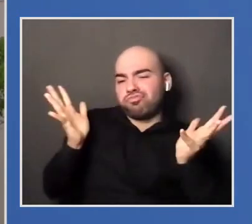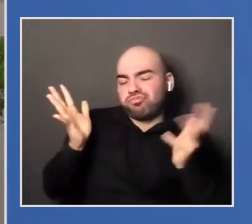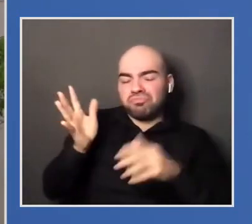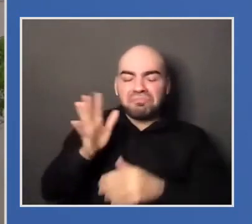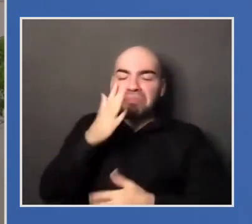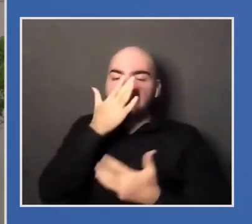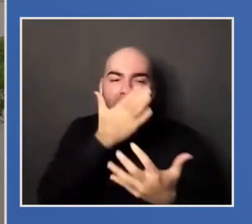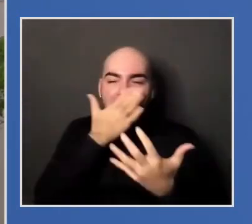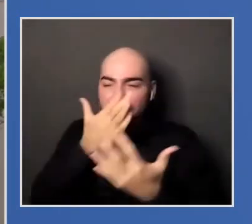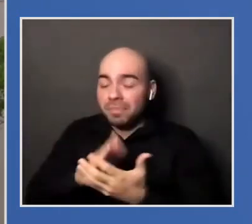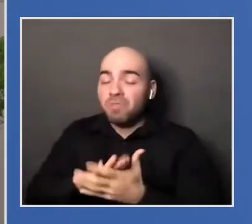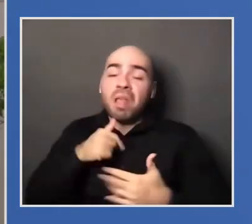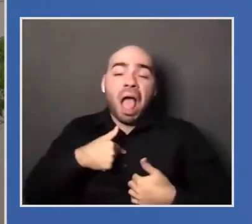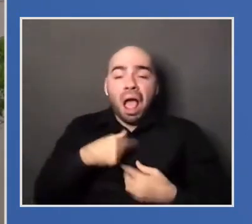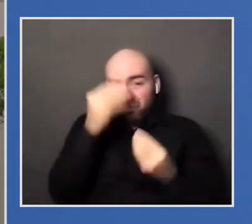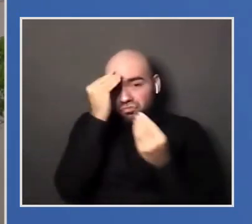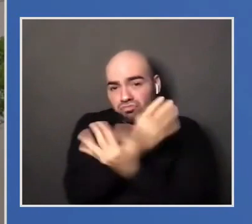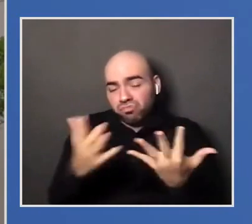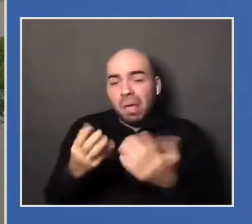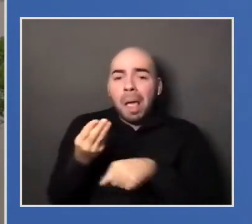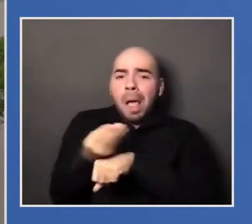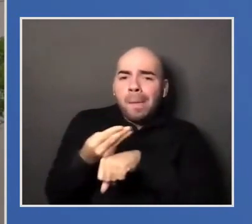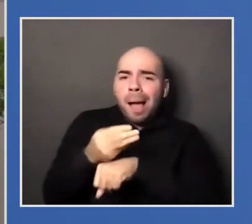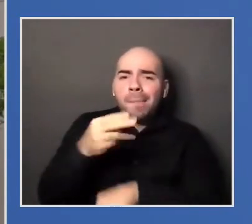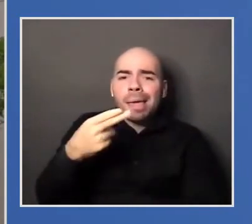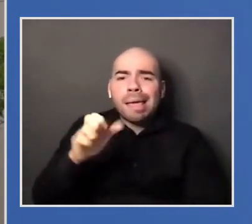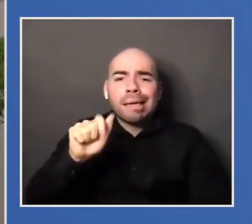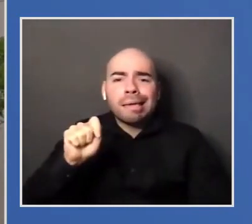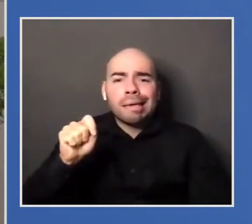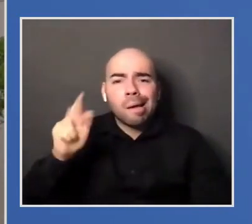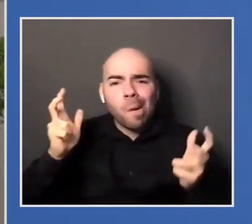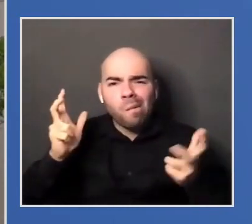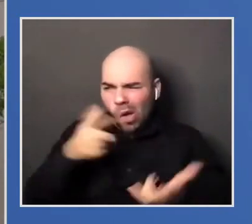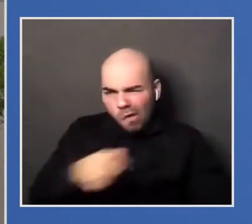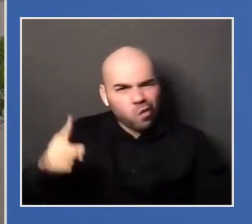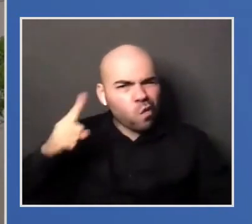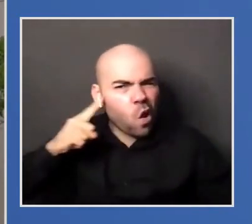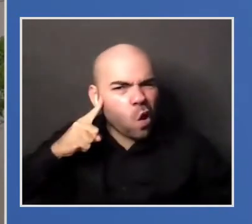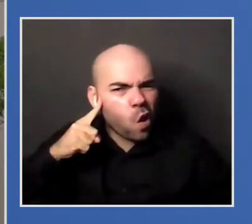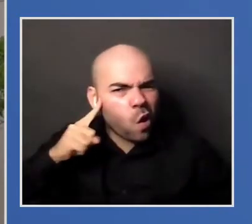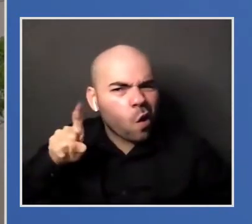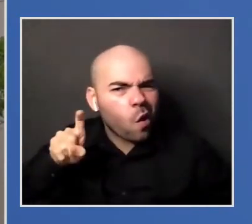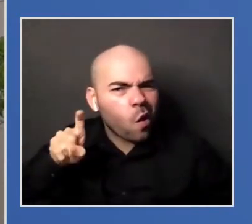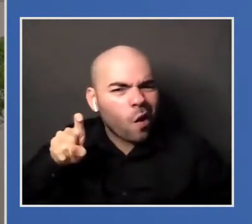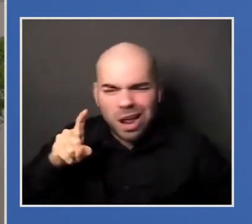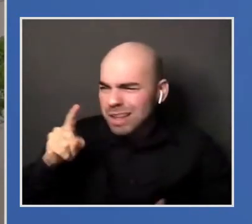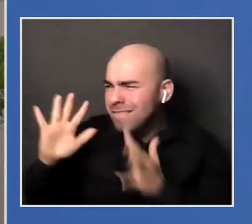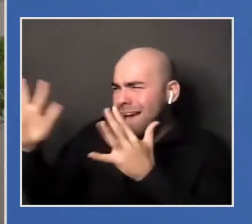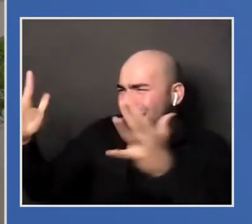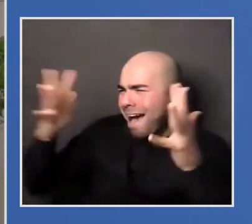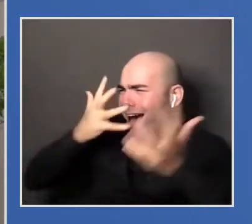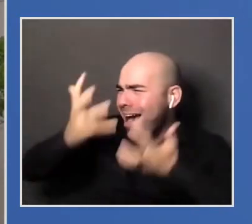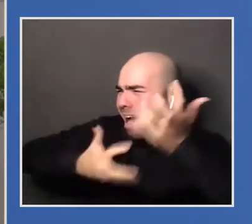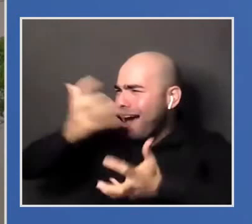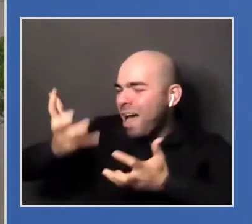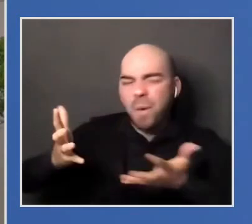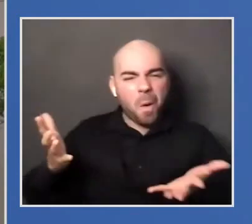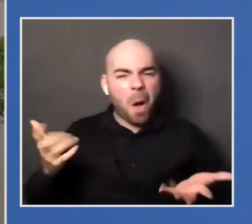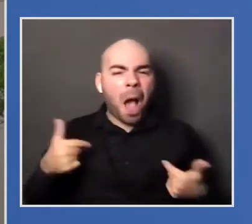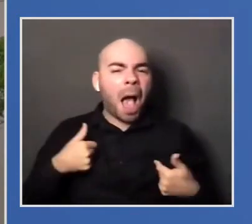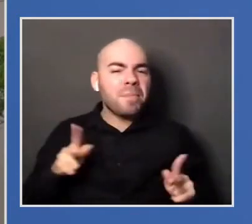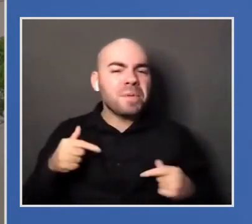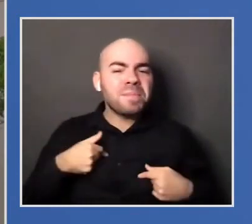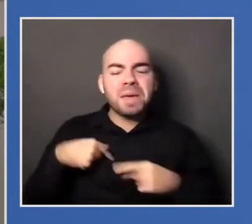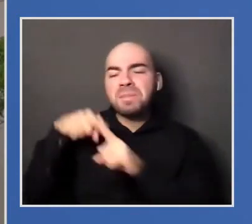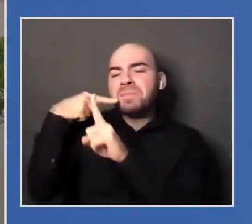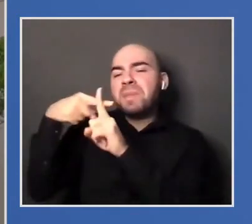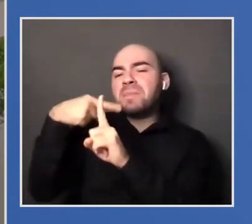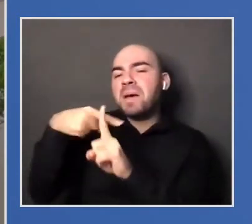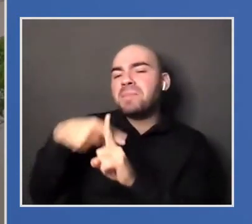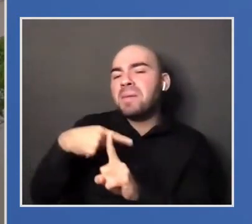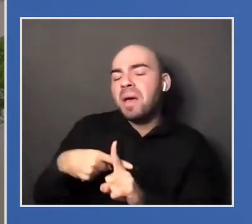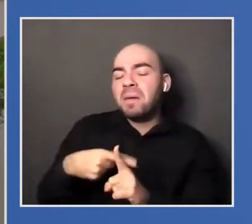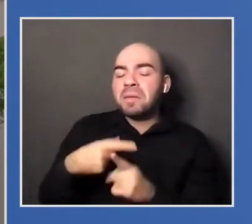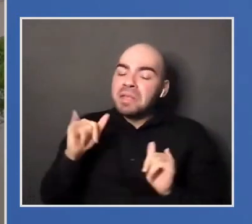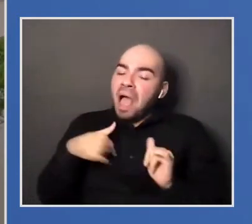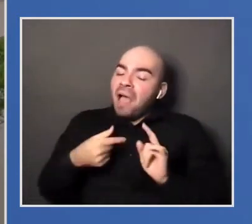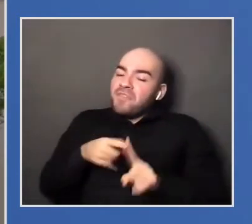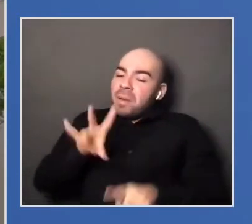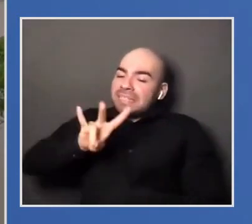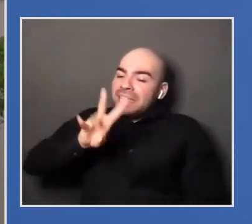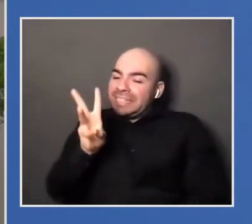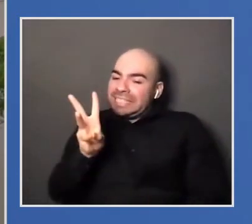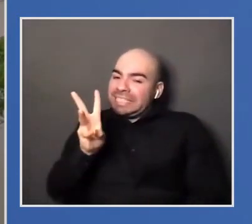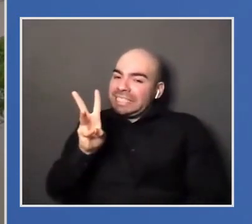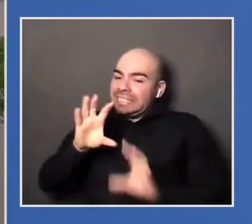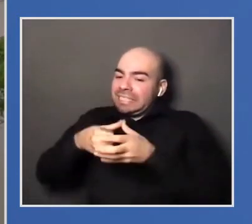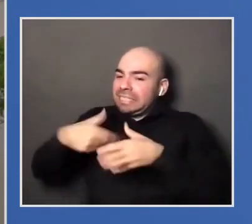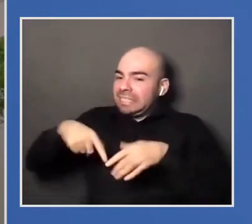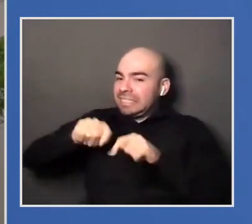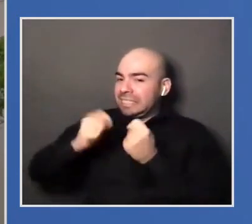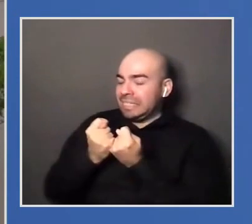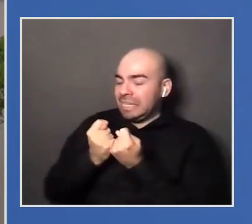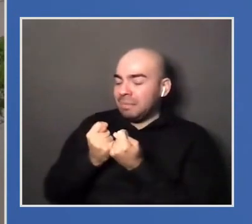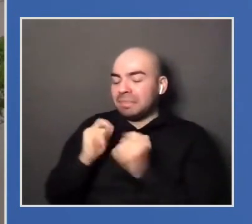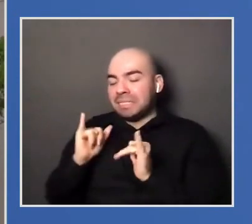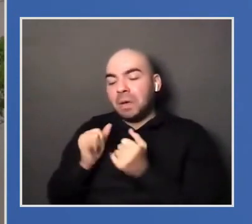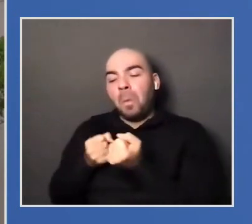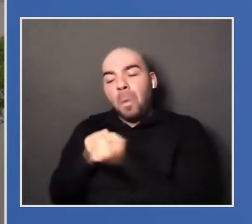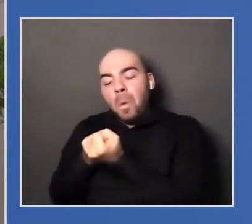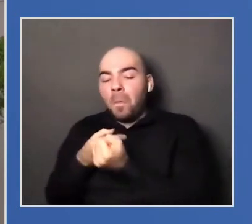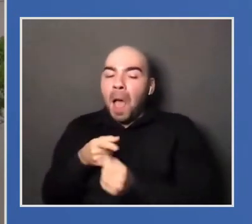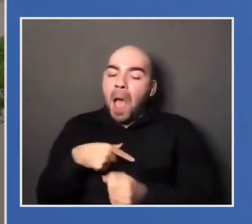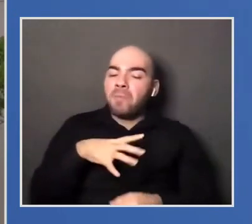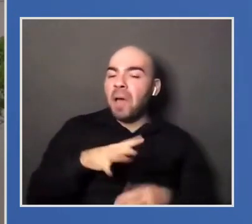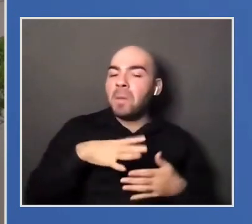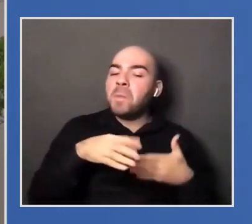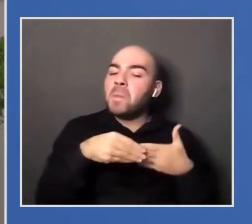MORE PRISONERS IN SECRET POLICE